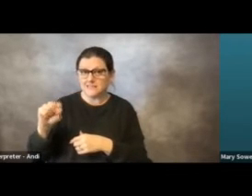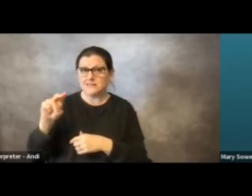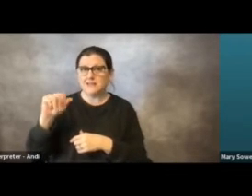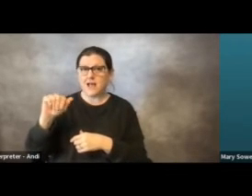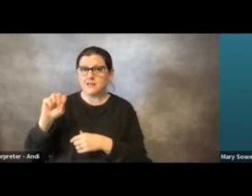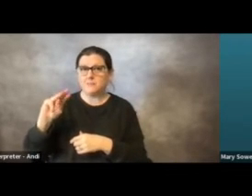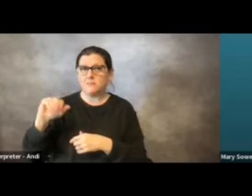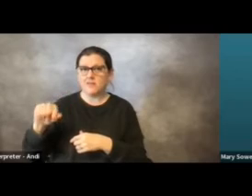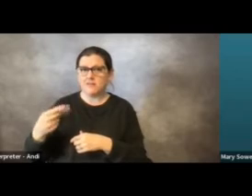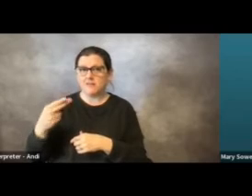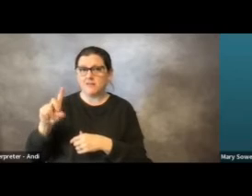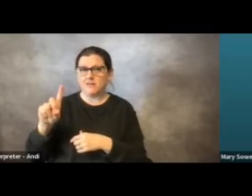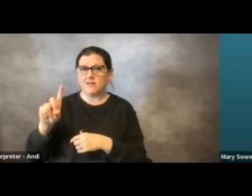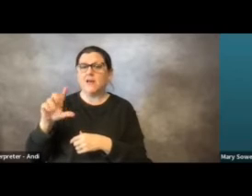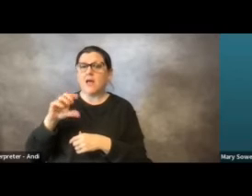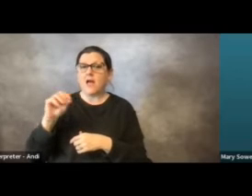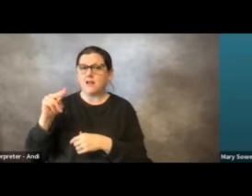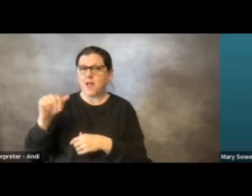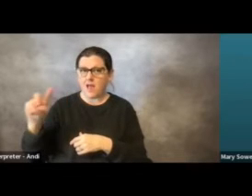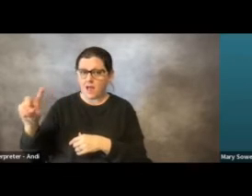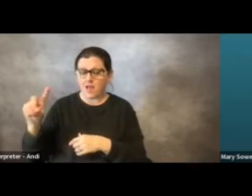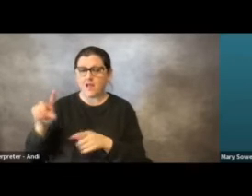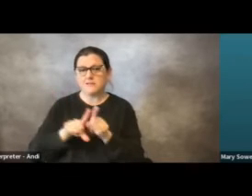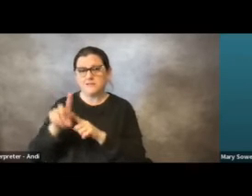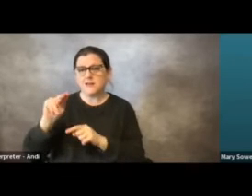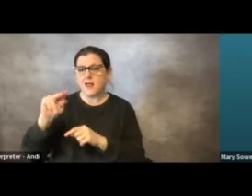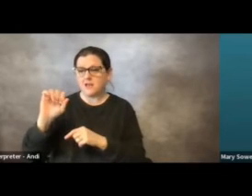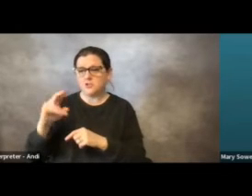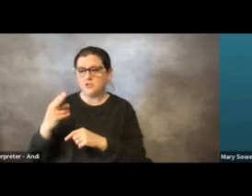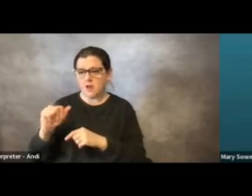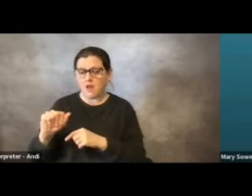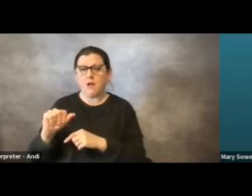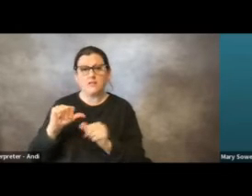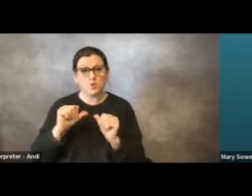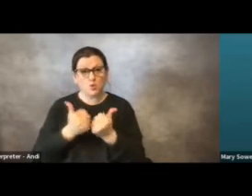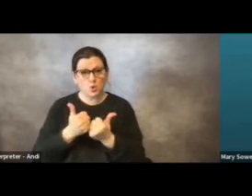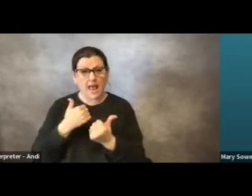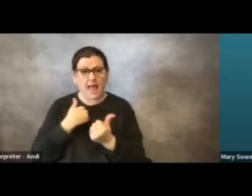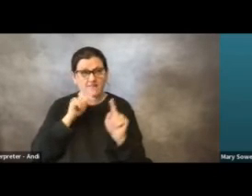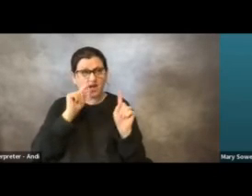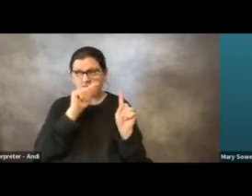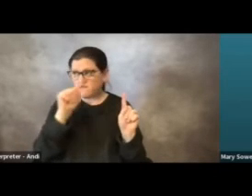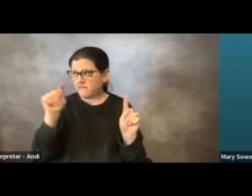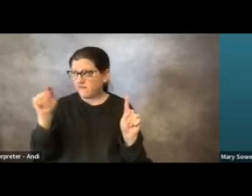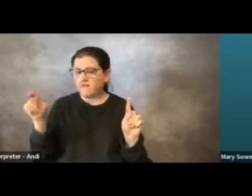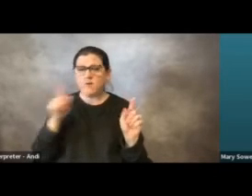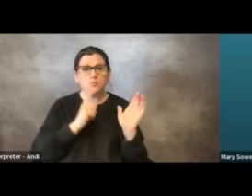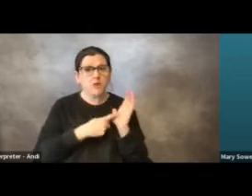same origin story can be told with NASHIA, that while the associations have noticed, recognize the importance of working together, there hadn't